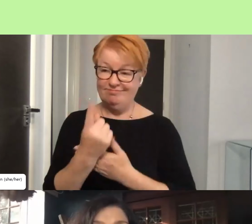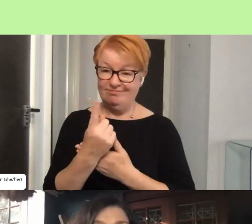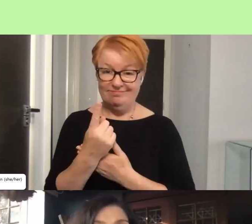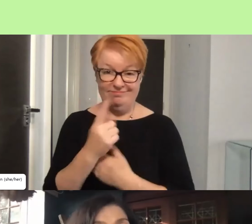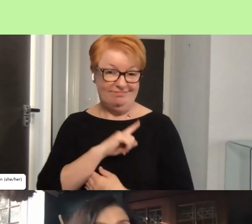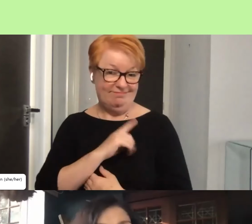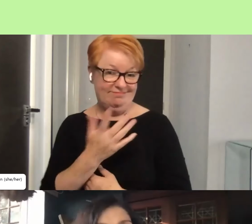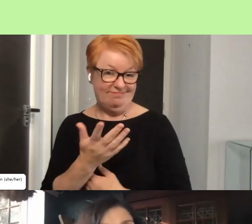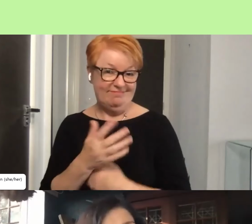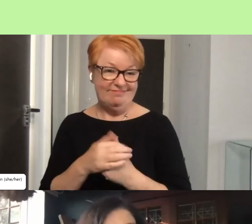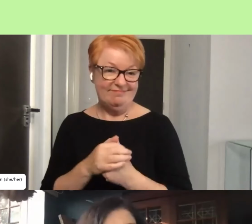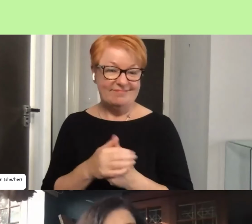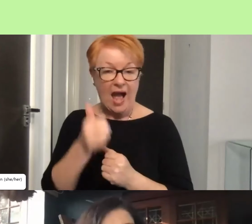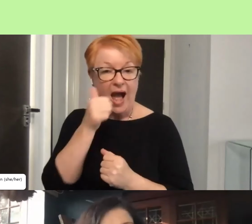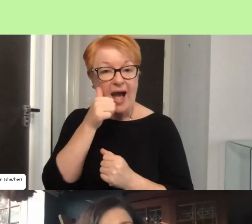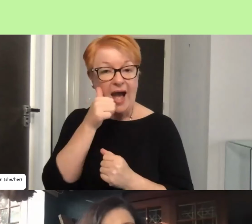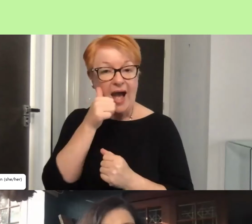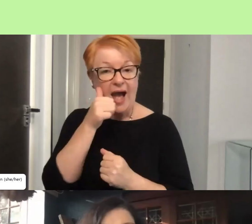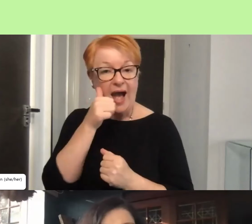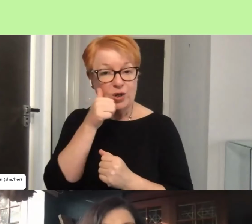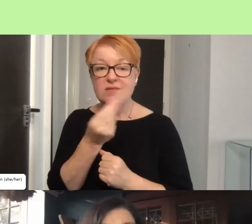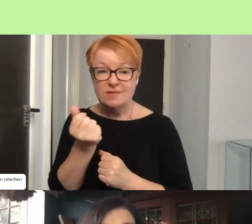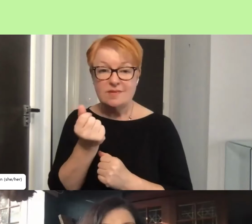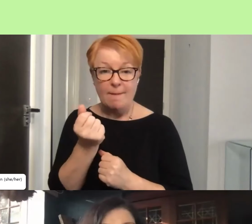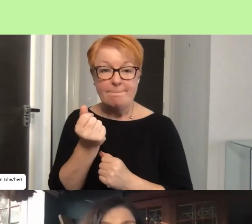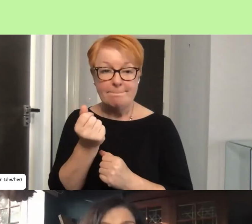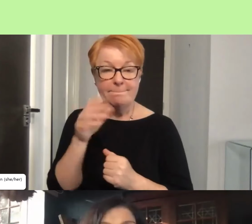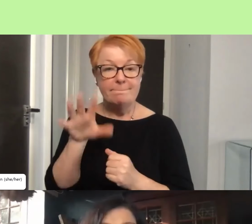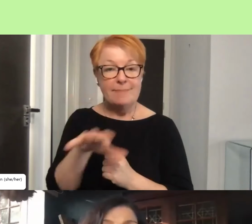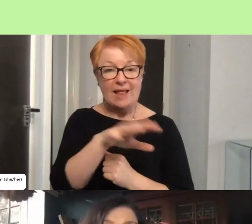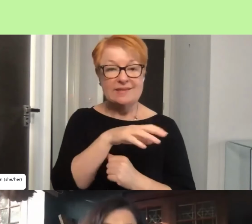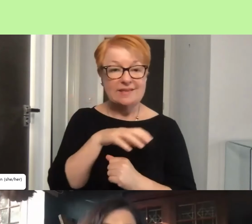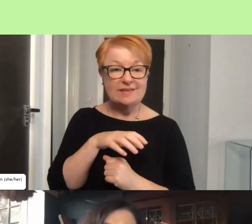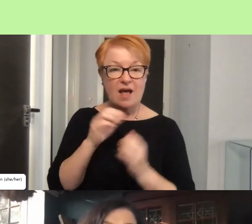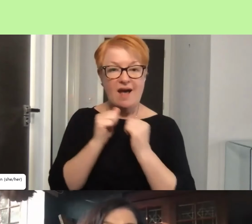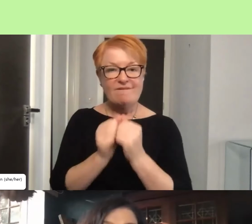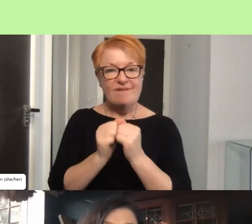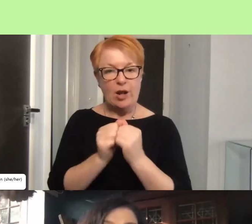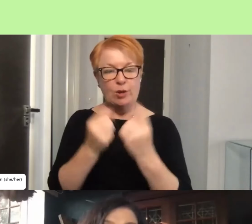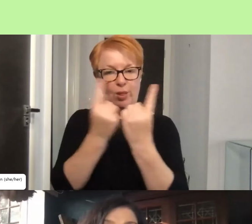I do know of other places in places where liberals have been put in front of roads in